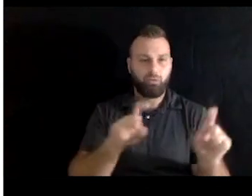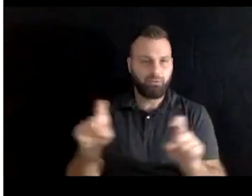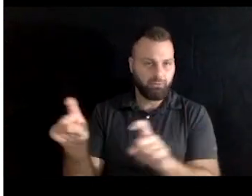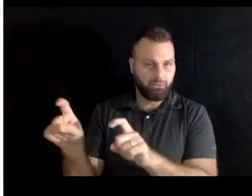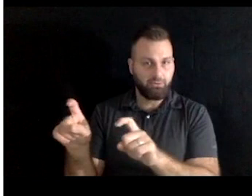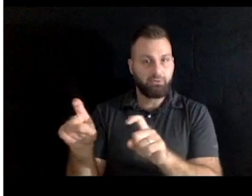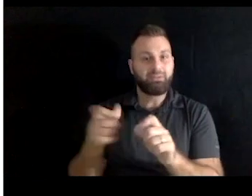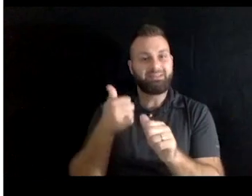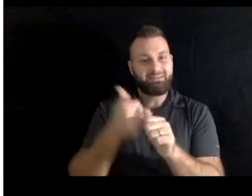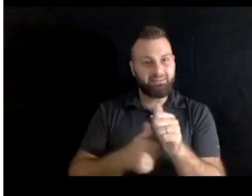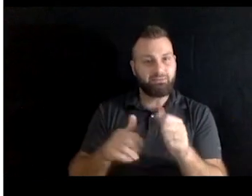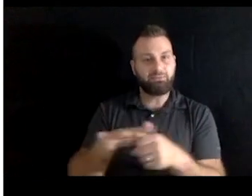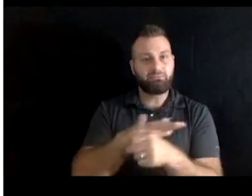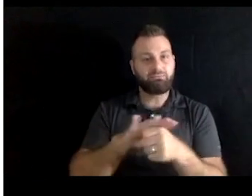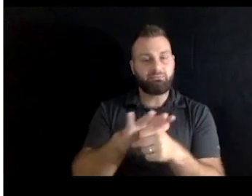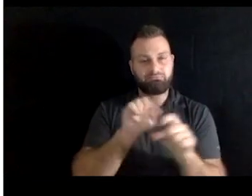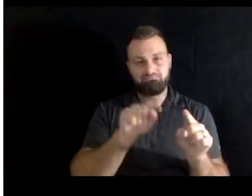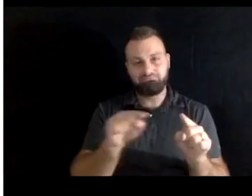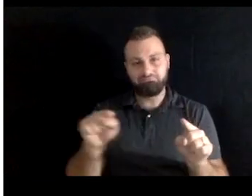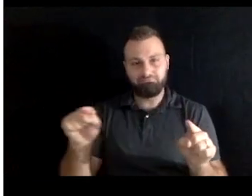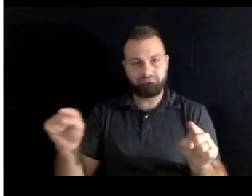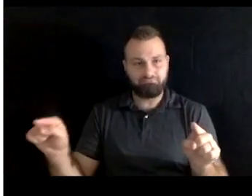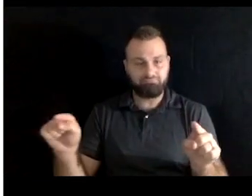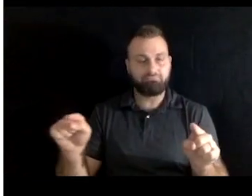8 sites across the country.